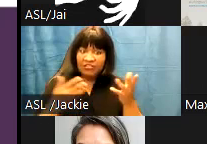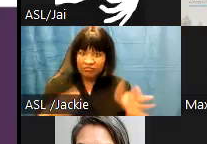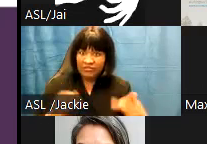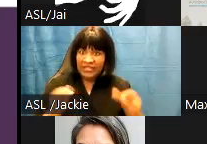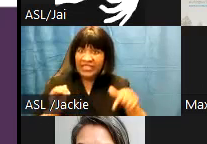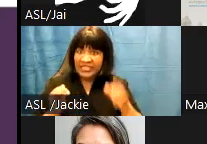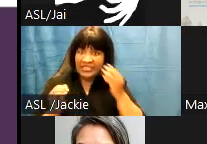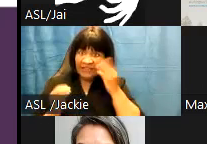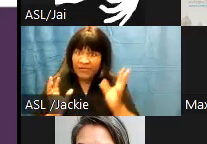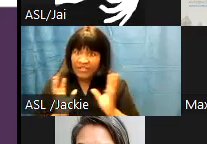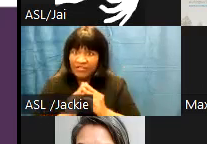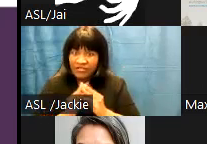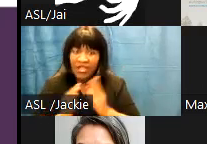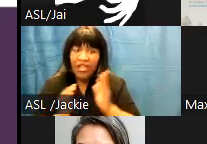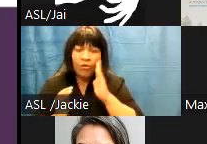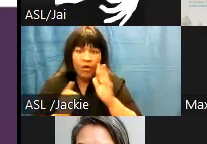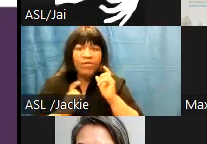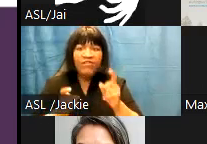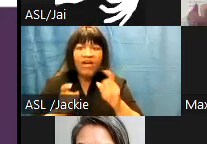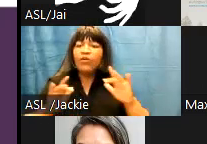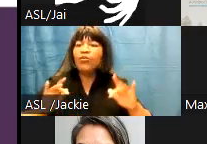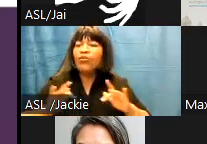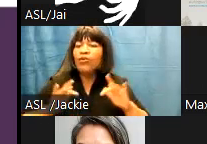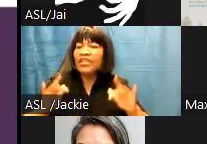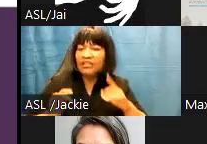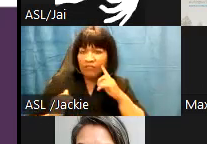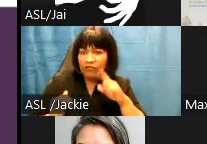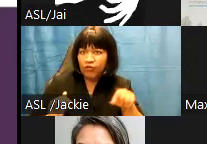session, we are going to provide a recording on the website as well.